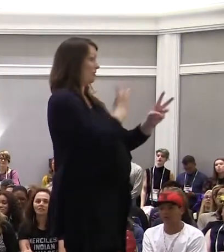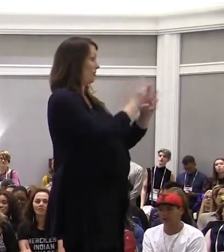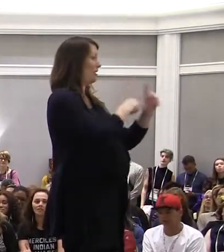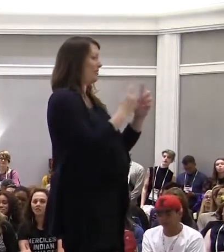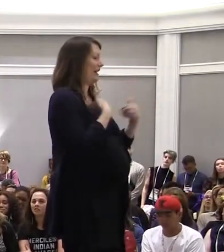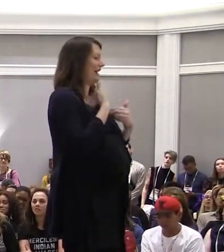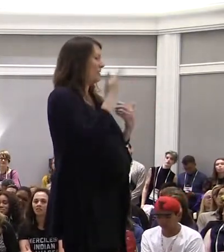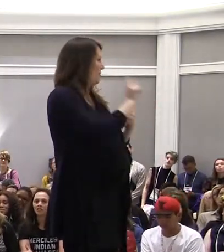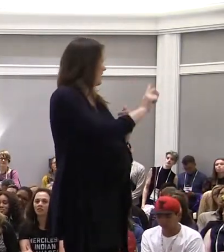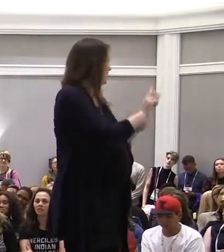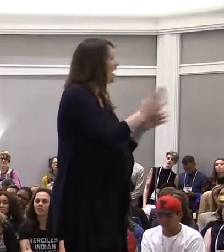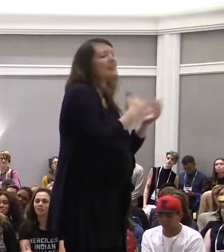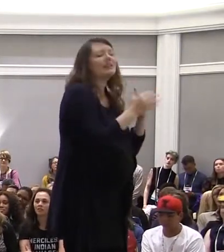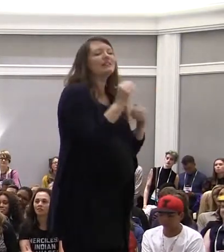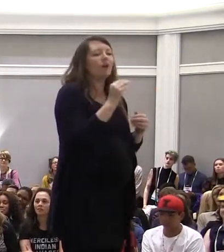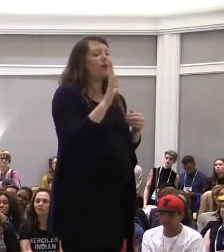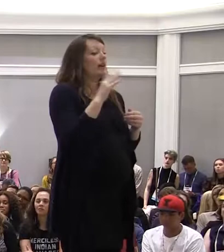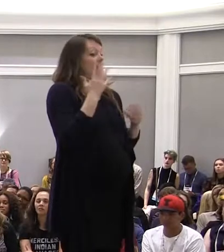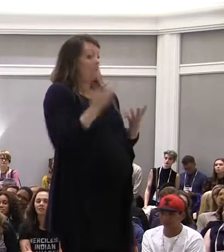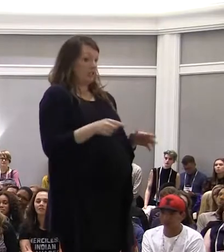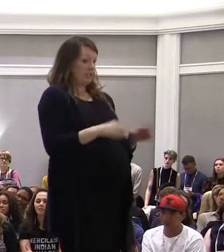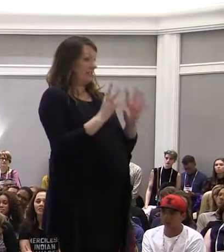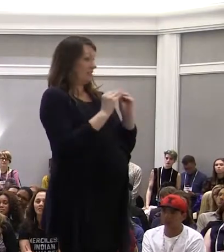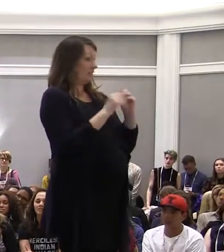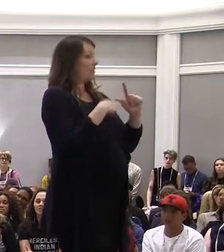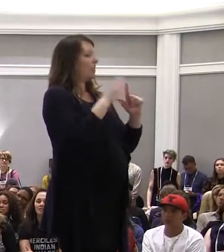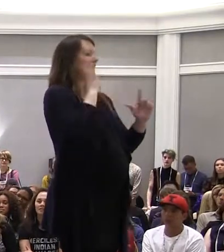Right after this session, we have an exciting session called